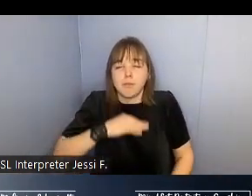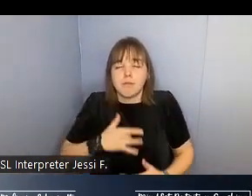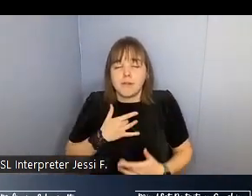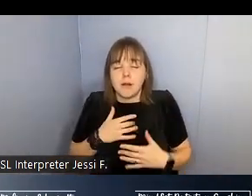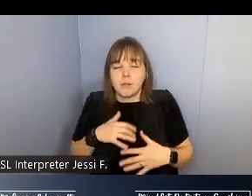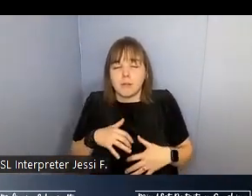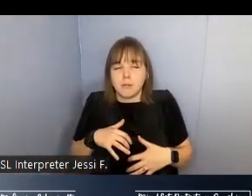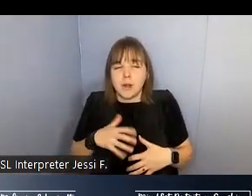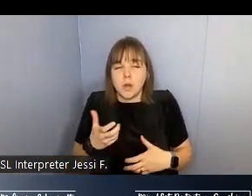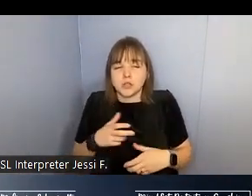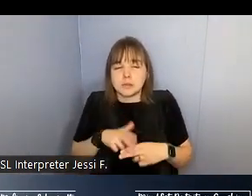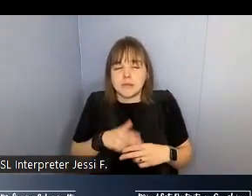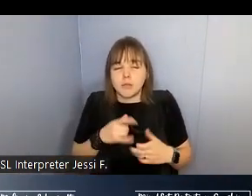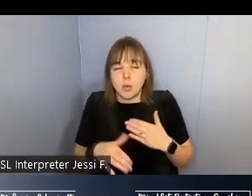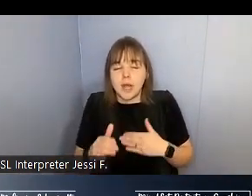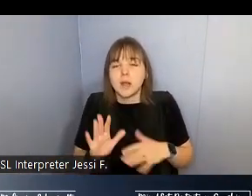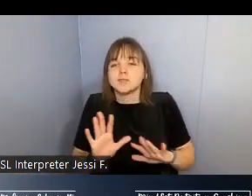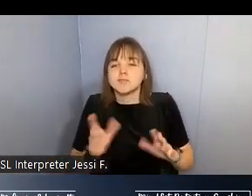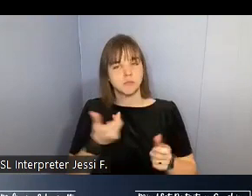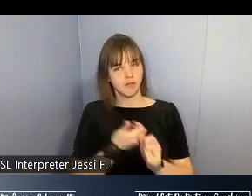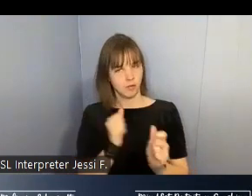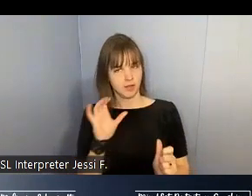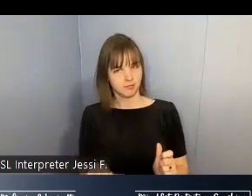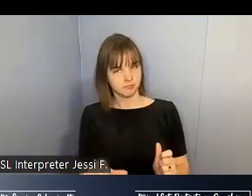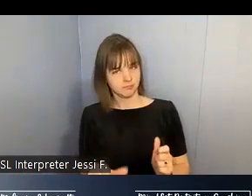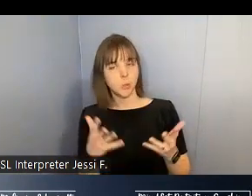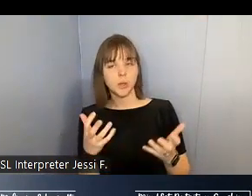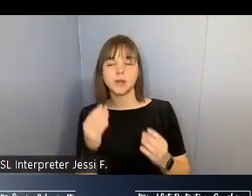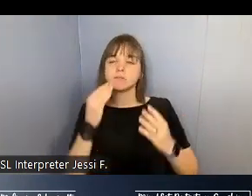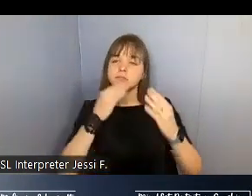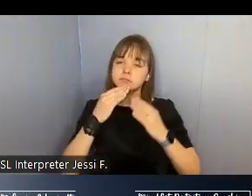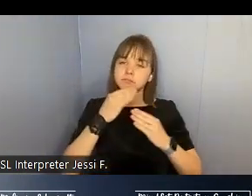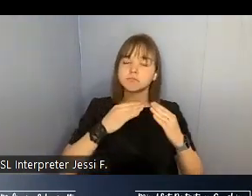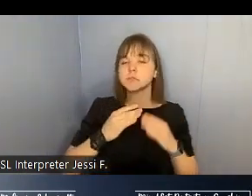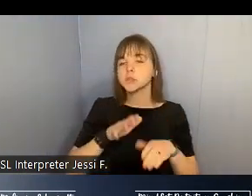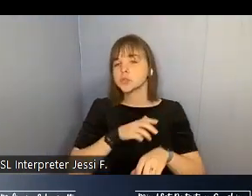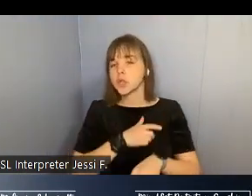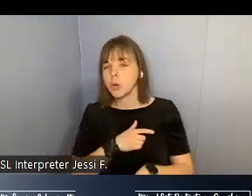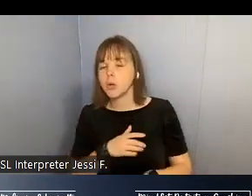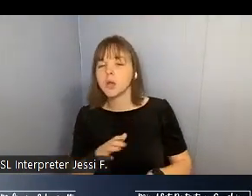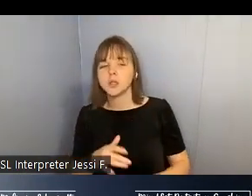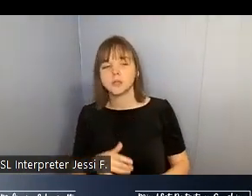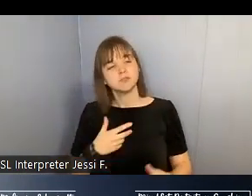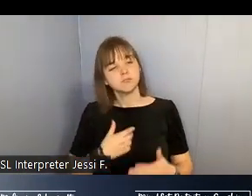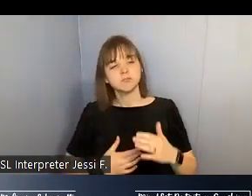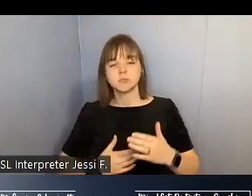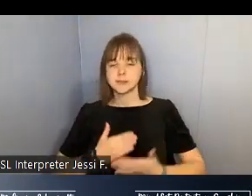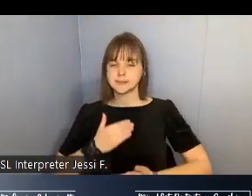So tuning into eating slowly, eating mindfully, and tuning into how your body feels has a lot of benefits.